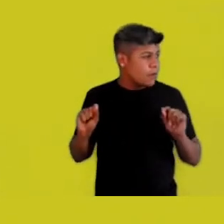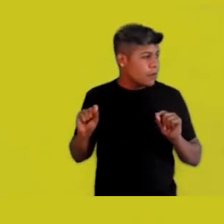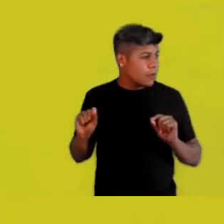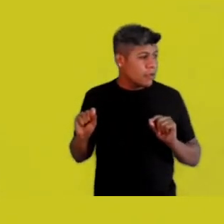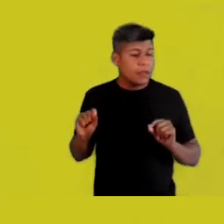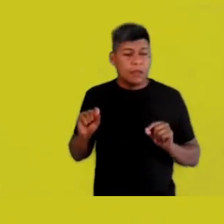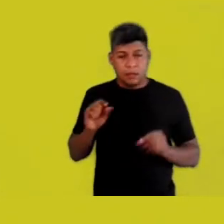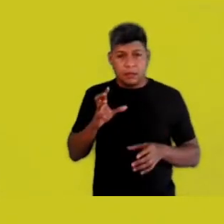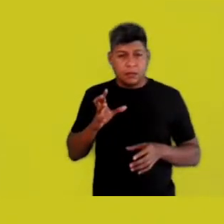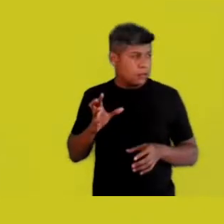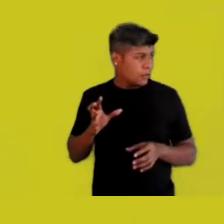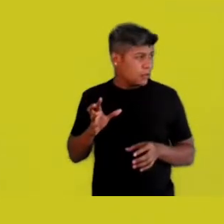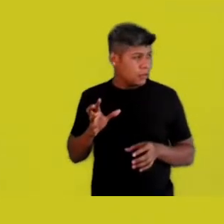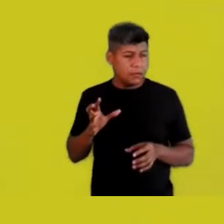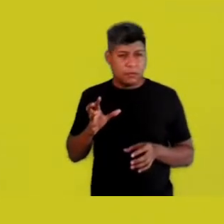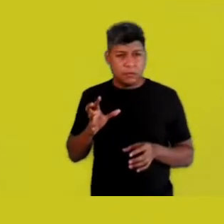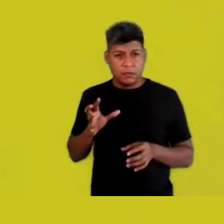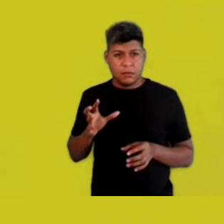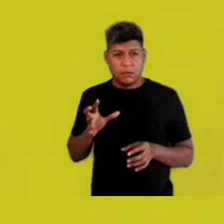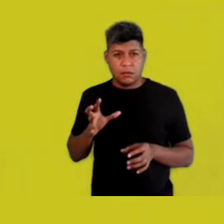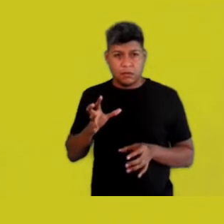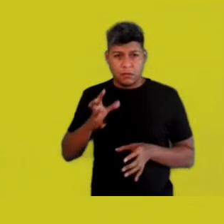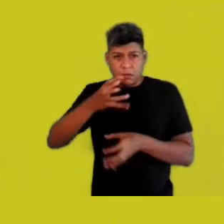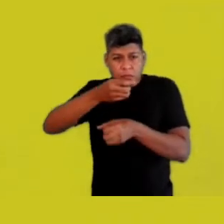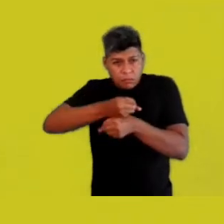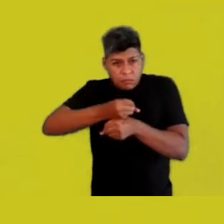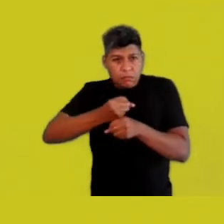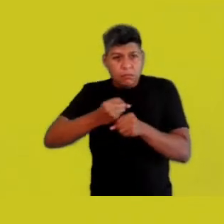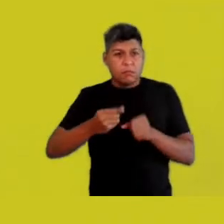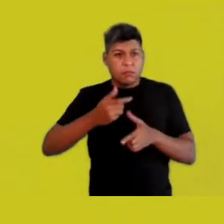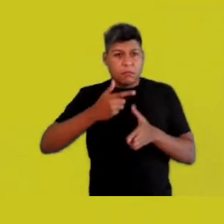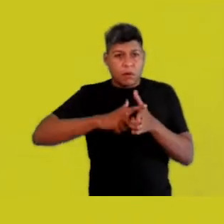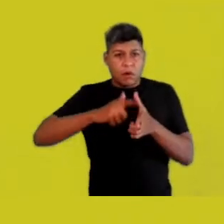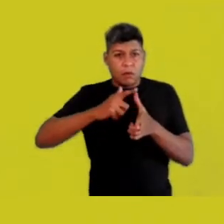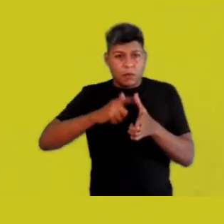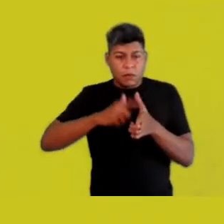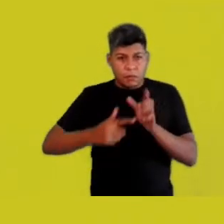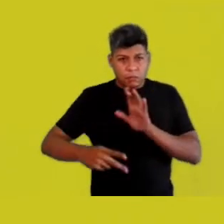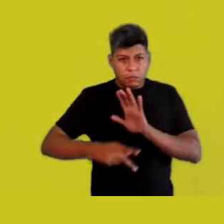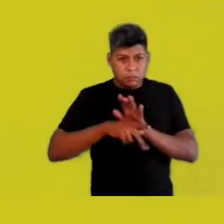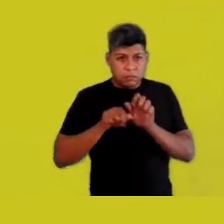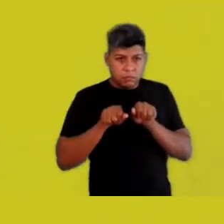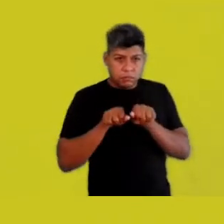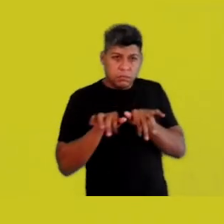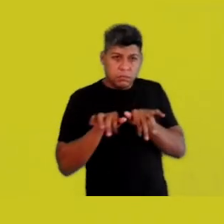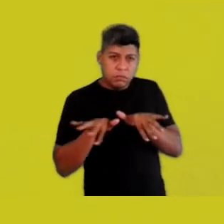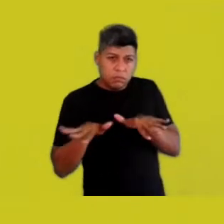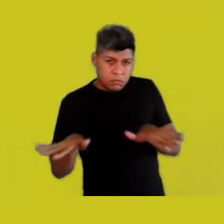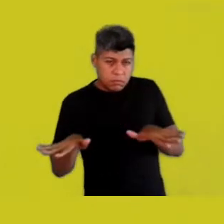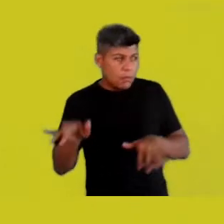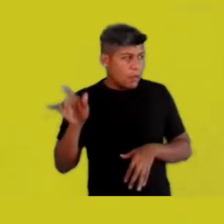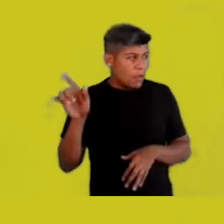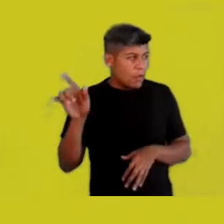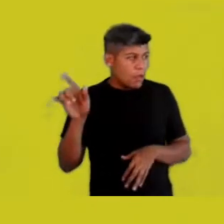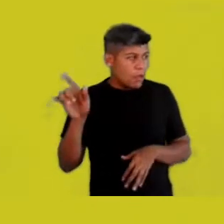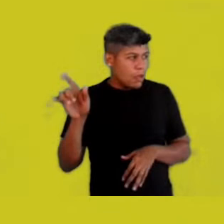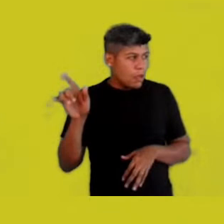a capital problem of colonialism, meaning, the destruction of other forms of existence,